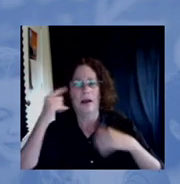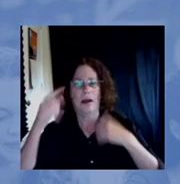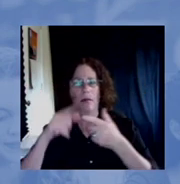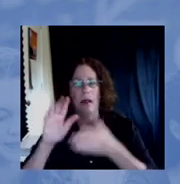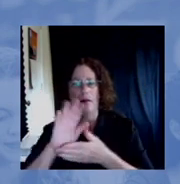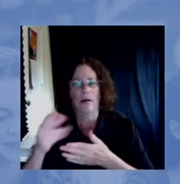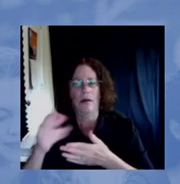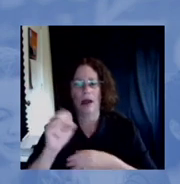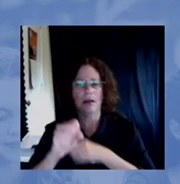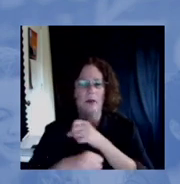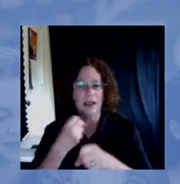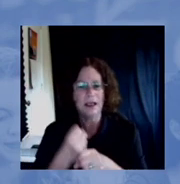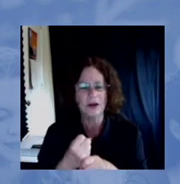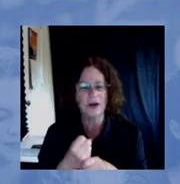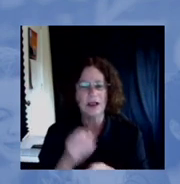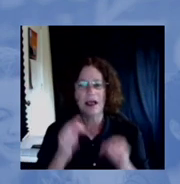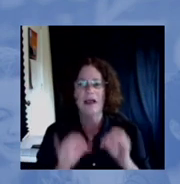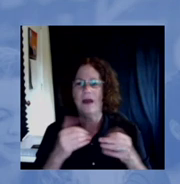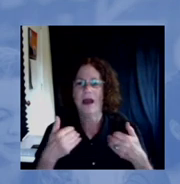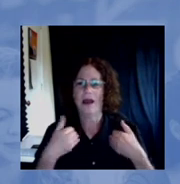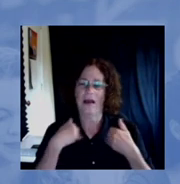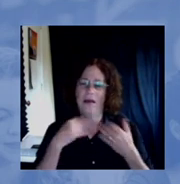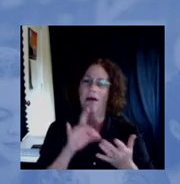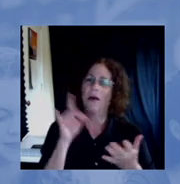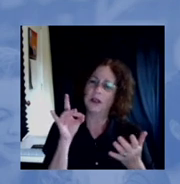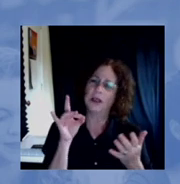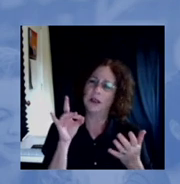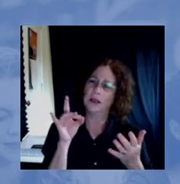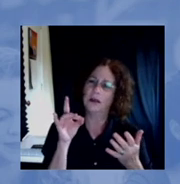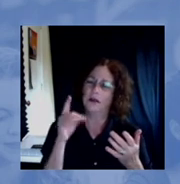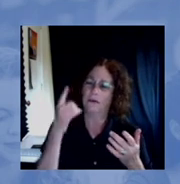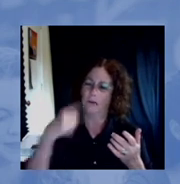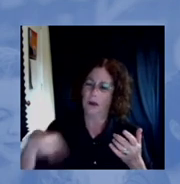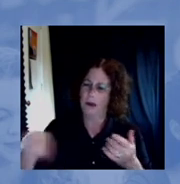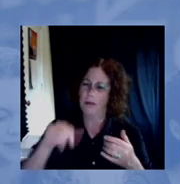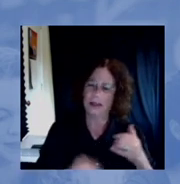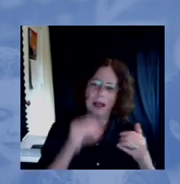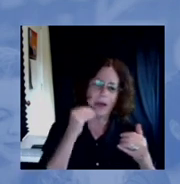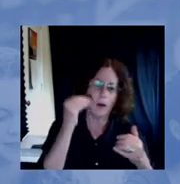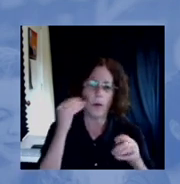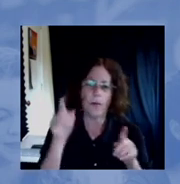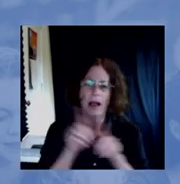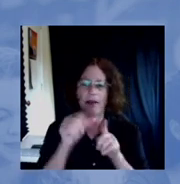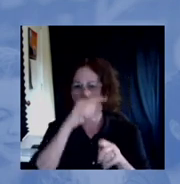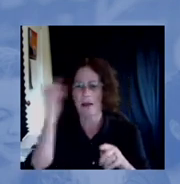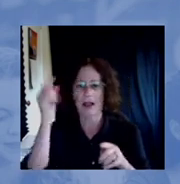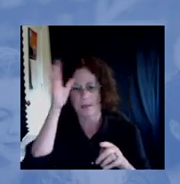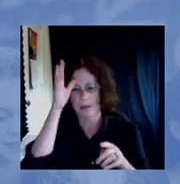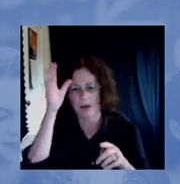YEARS, IF I HAD THE OPTION OF THEM STAYING HOME AS A BLACK PARENT OF THEM STAYING HOME